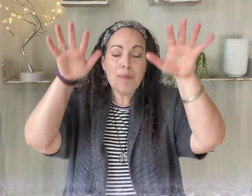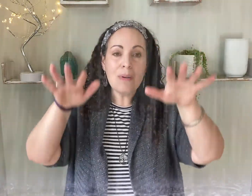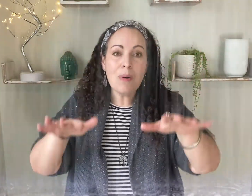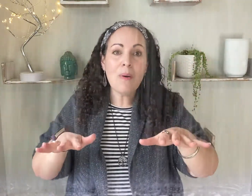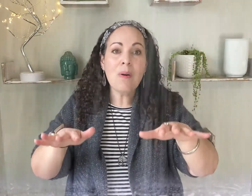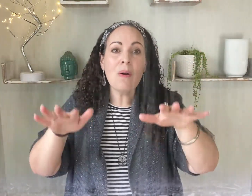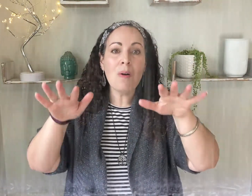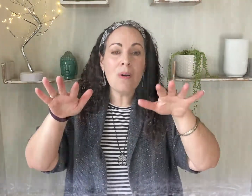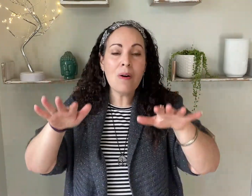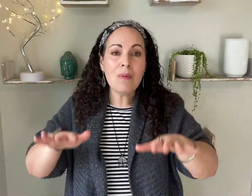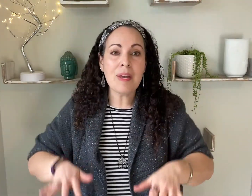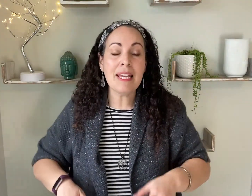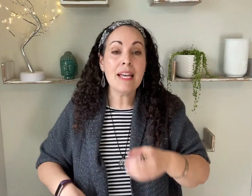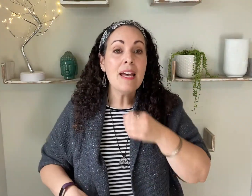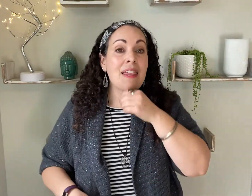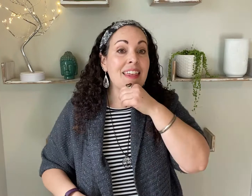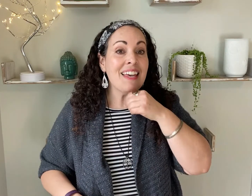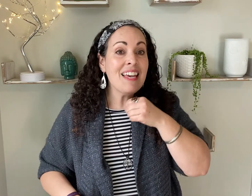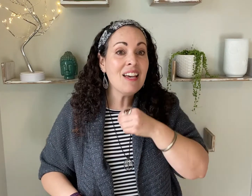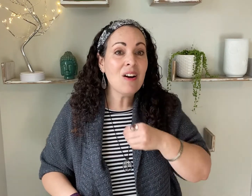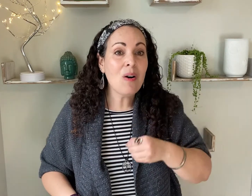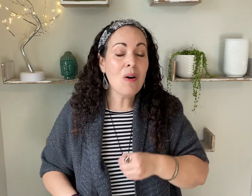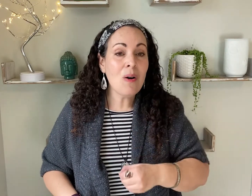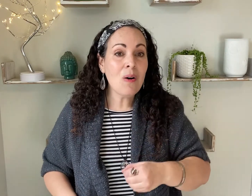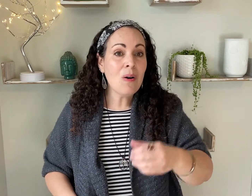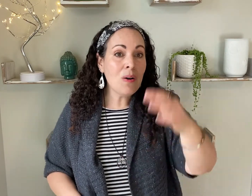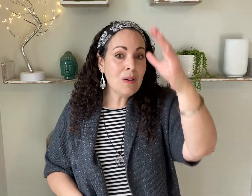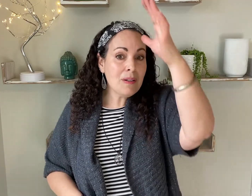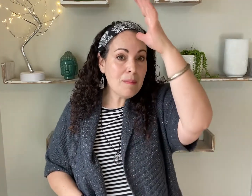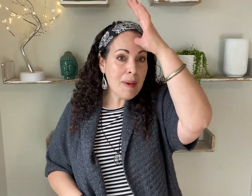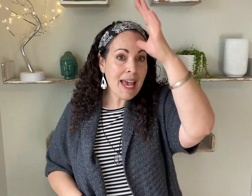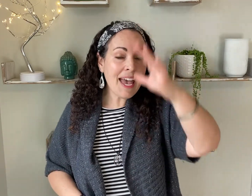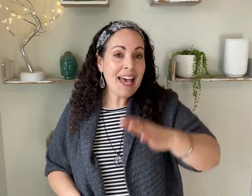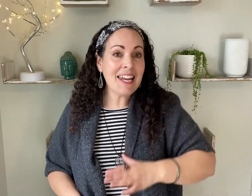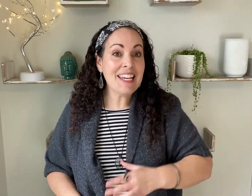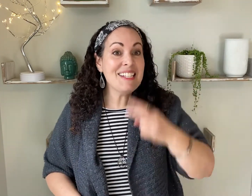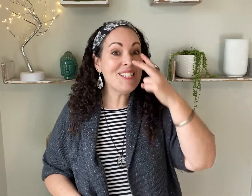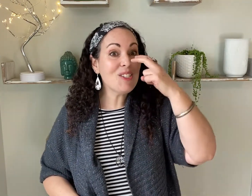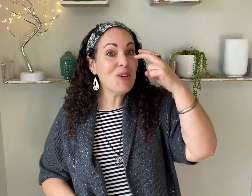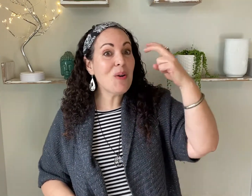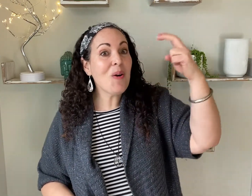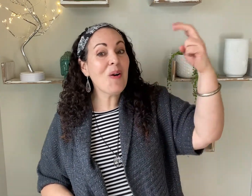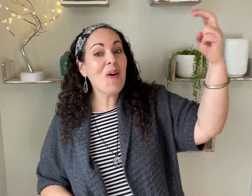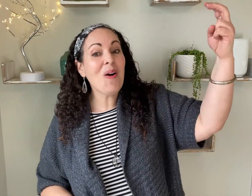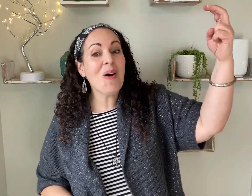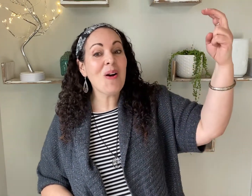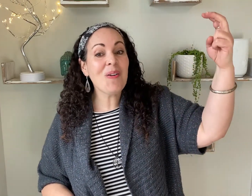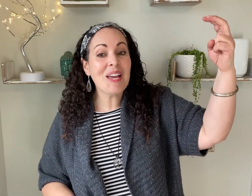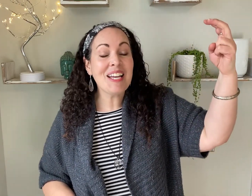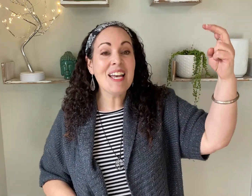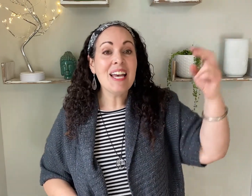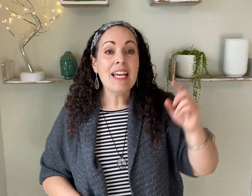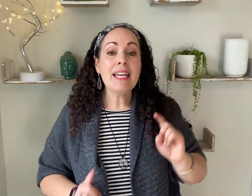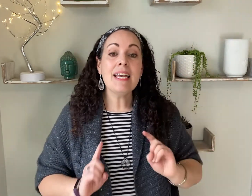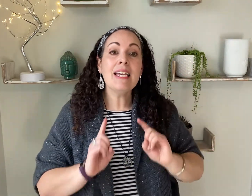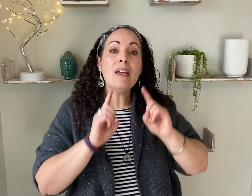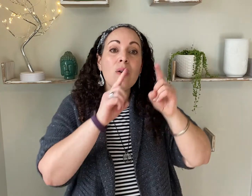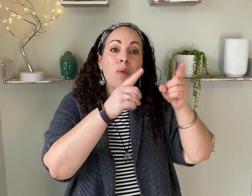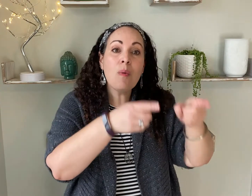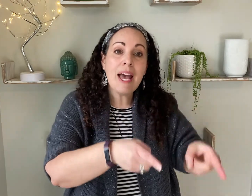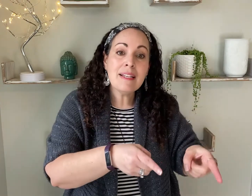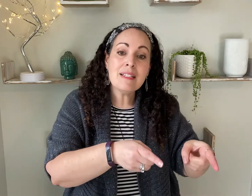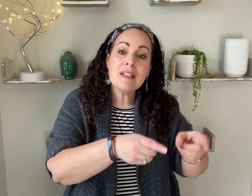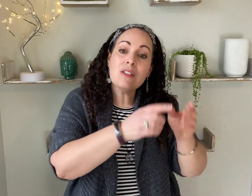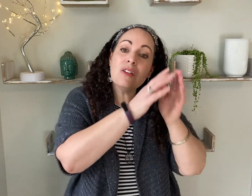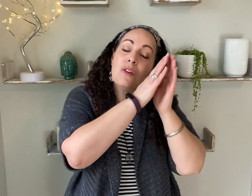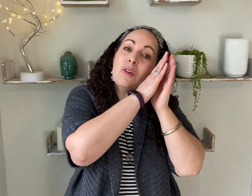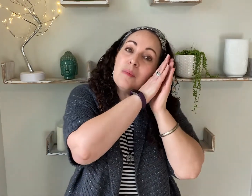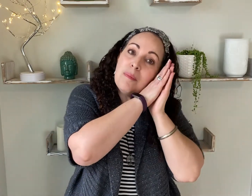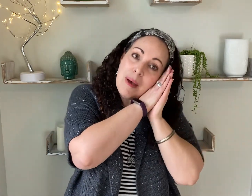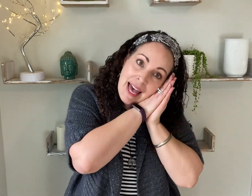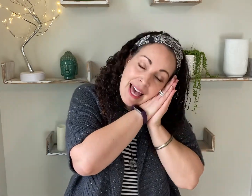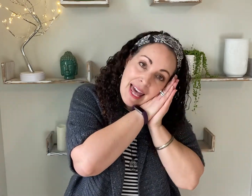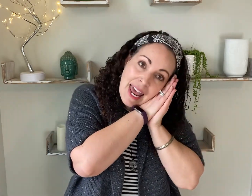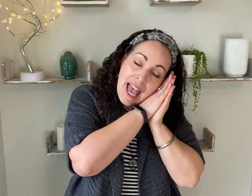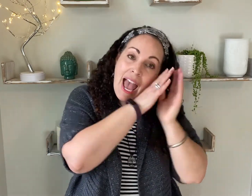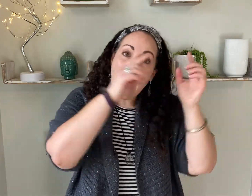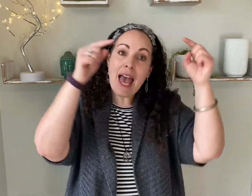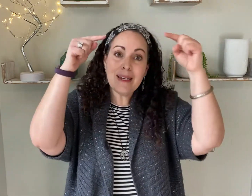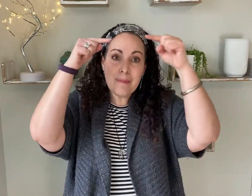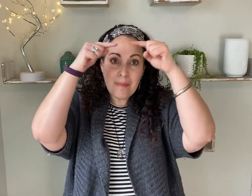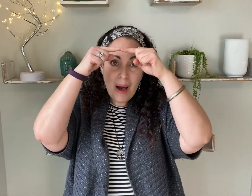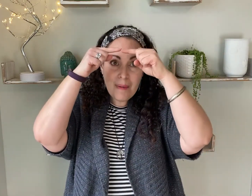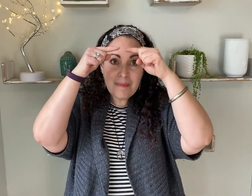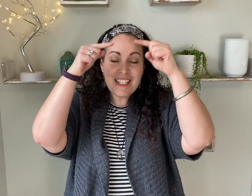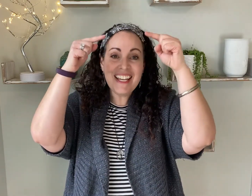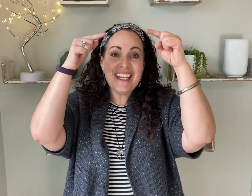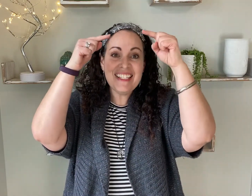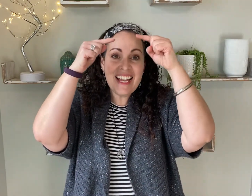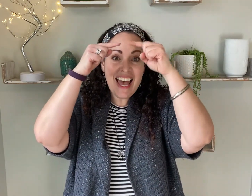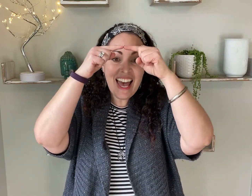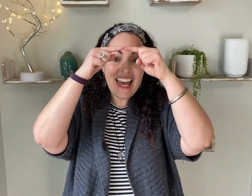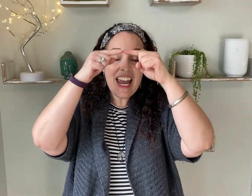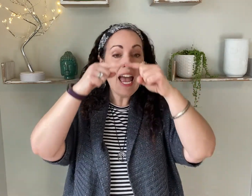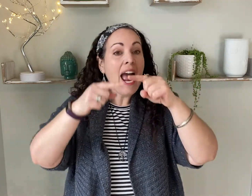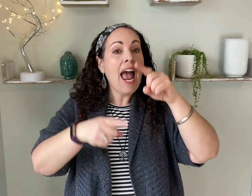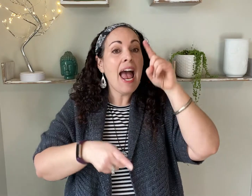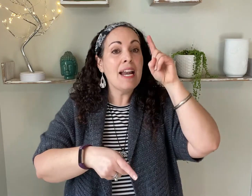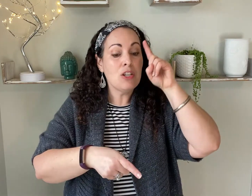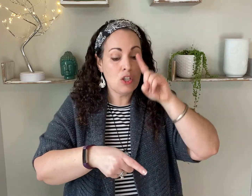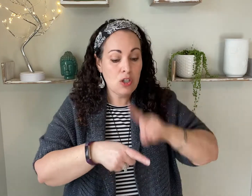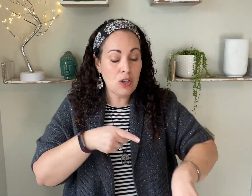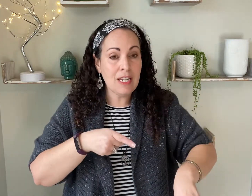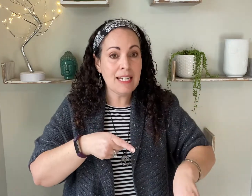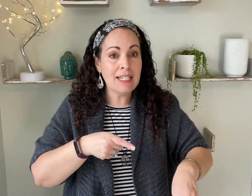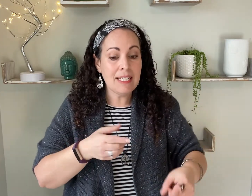It's raining it's pouring the old man is snoring, he went to bed and bumped his head and couldn't